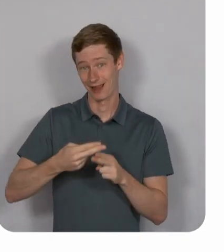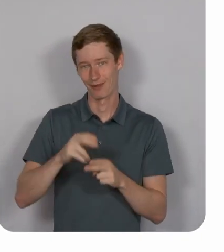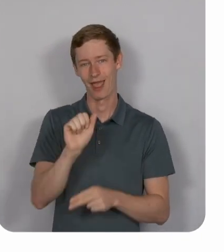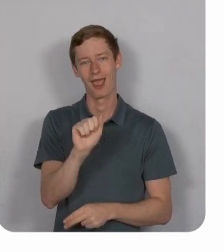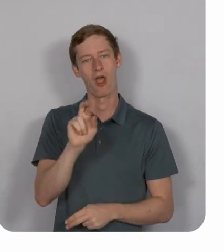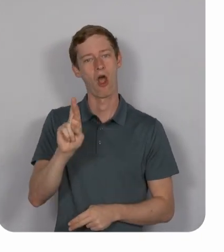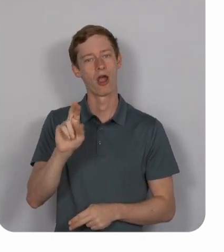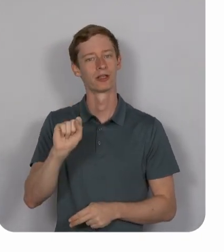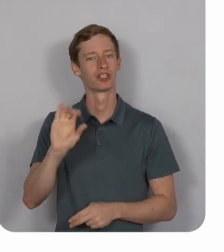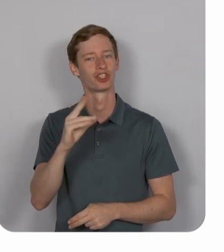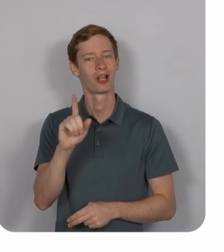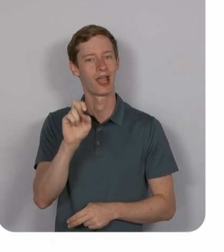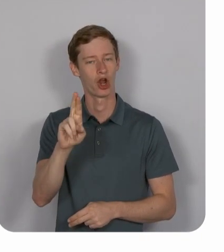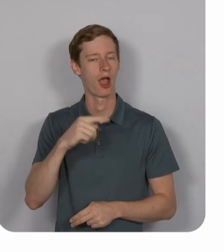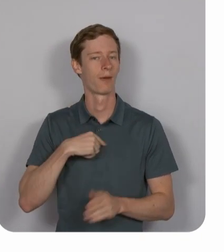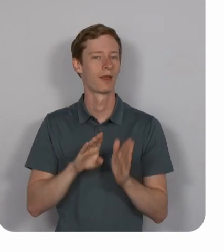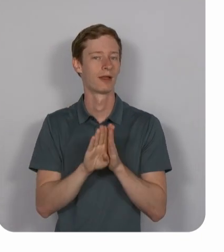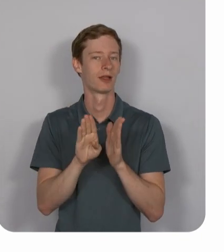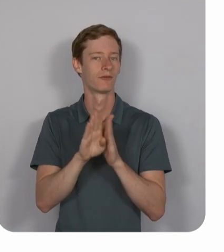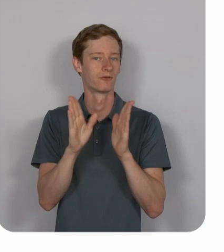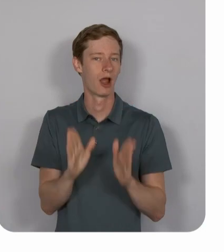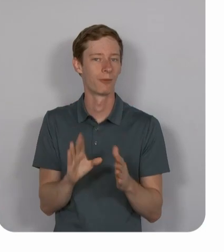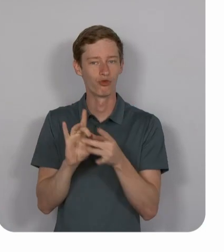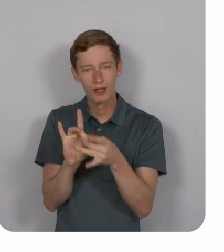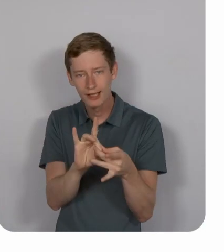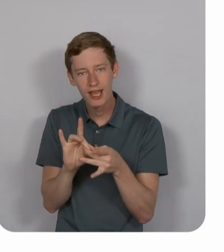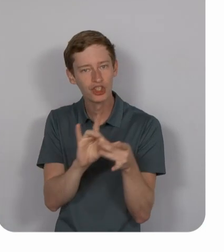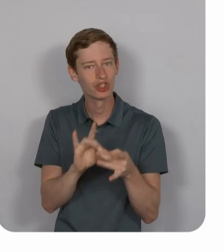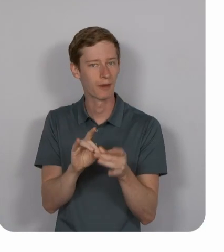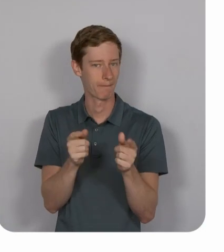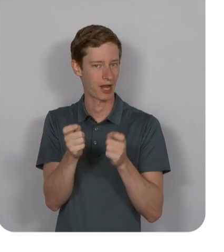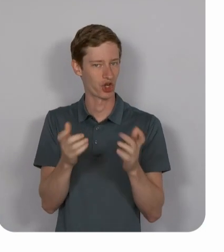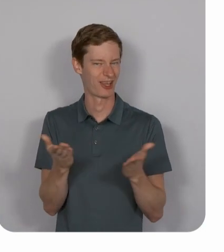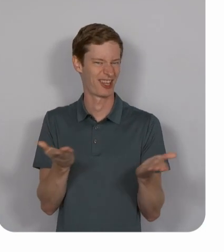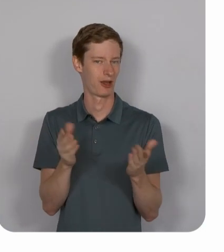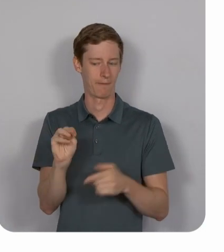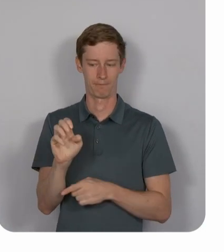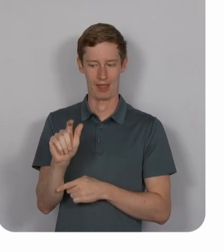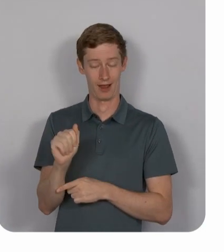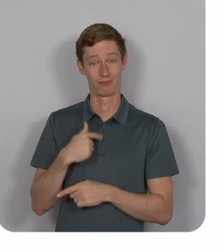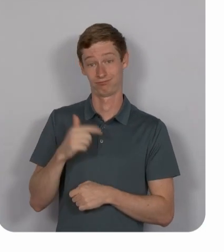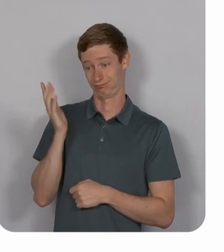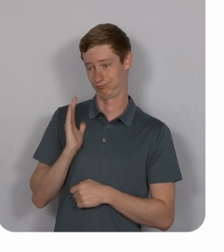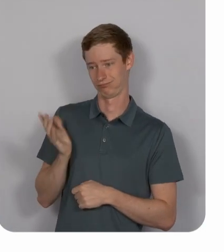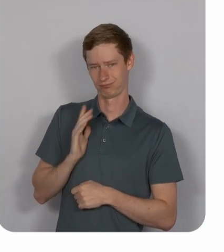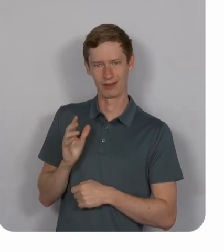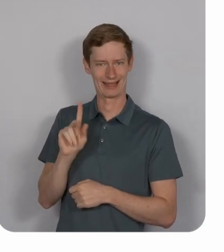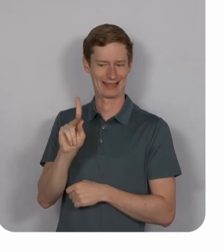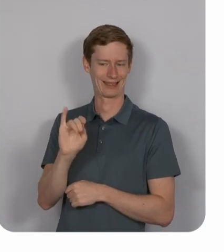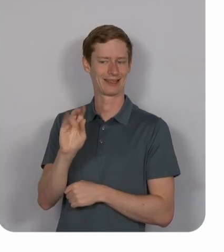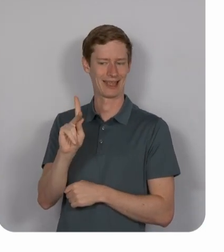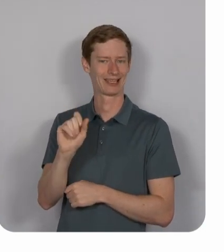and I’m a Developer Relations Engineer here at Meta. I'm proud to say I'm an original Kickstarter backer and I’ve been to every single Connect.